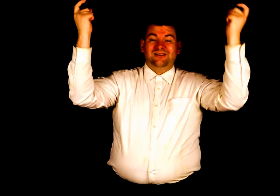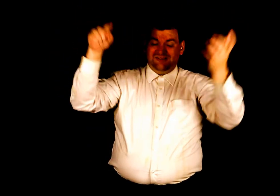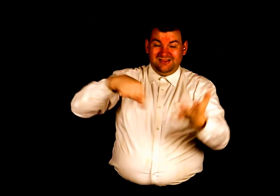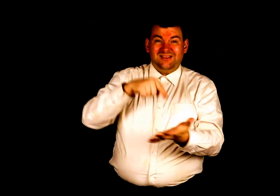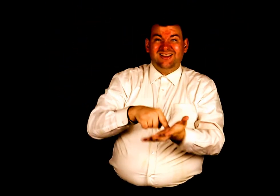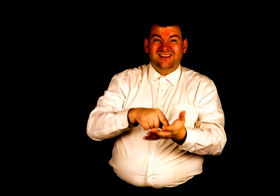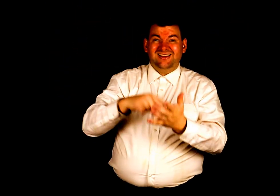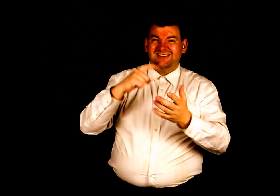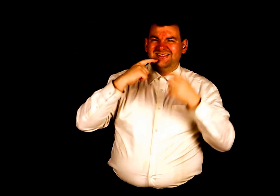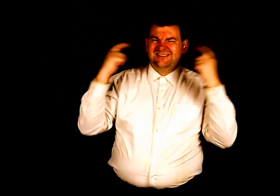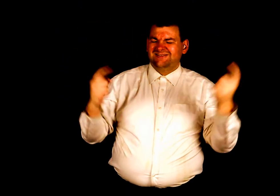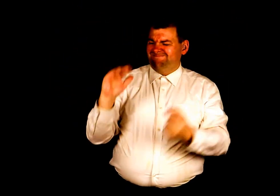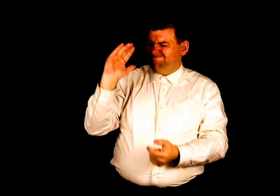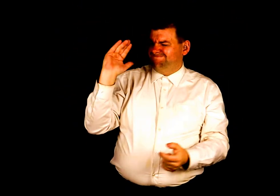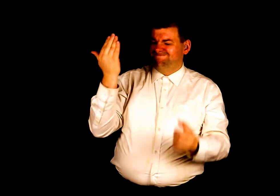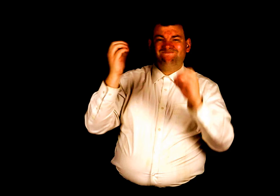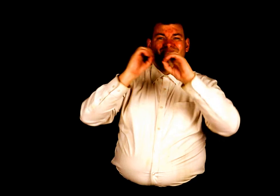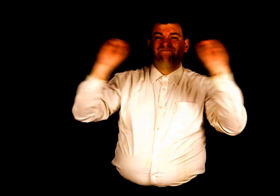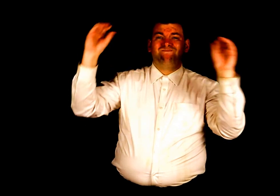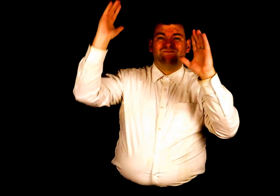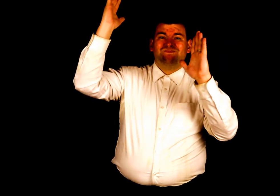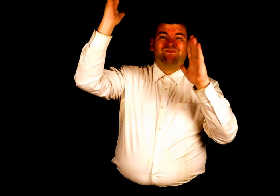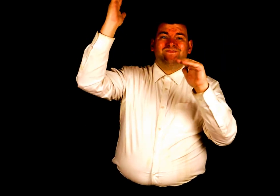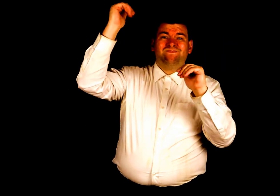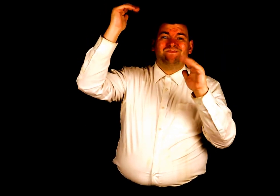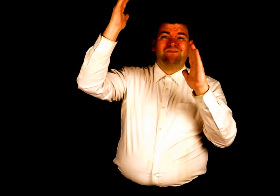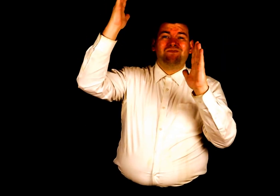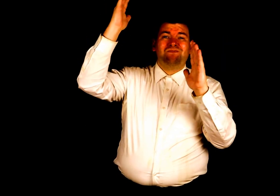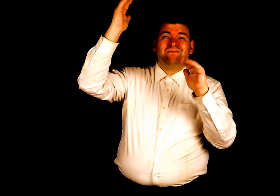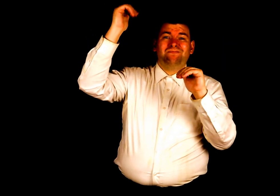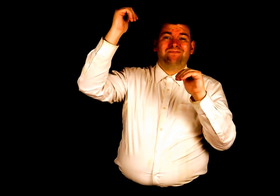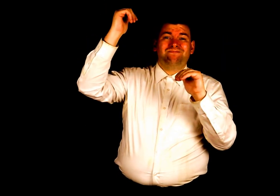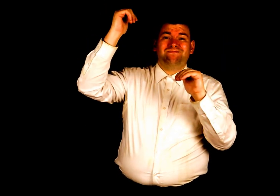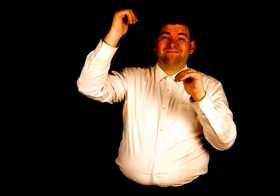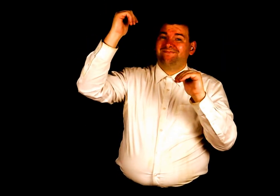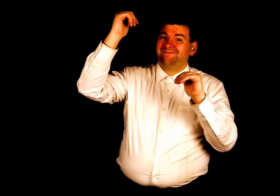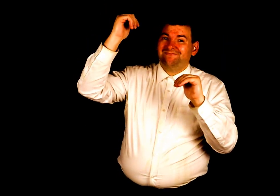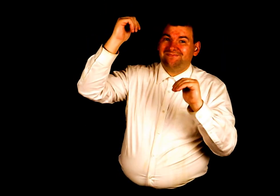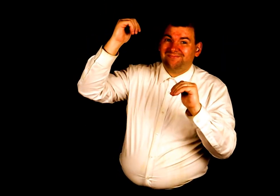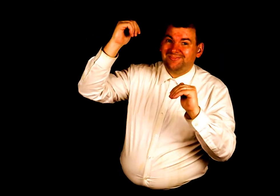this sin now looked hopeless